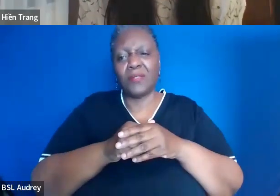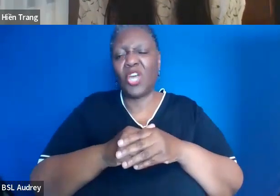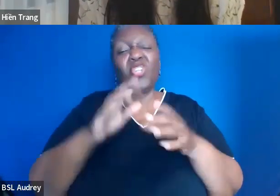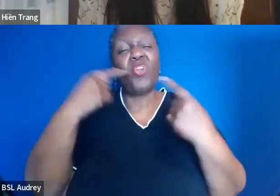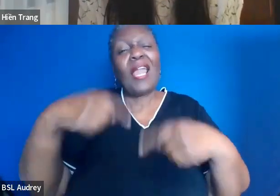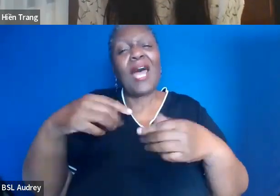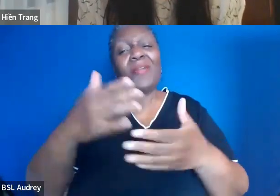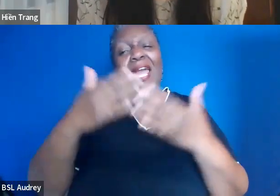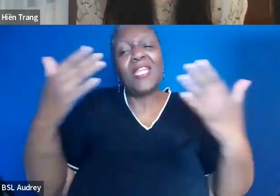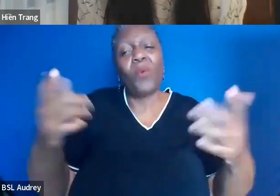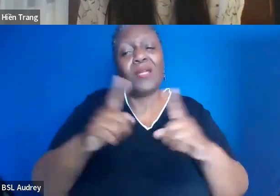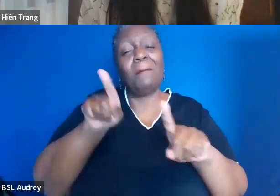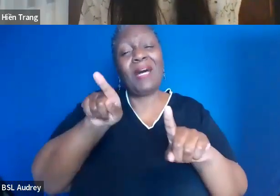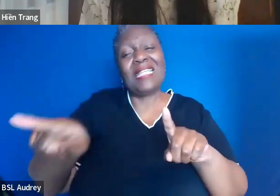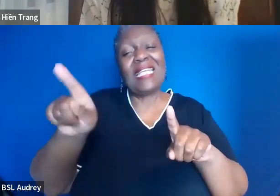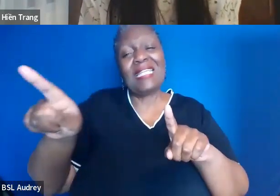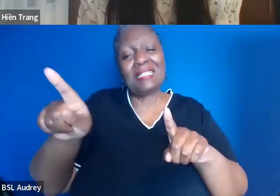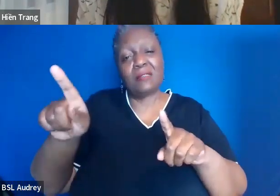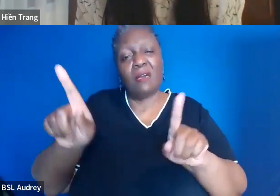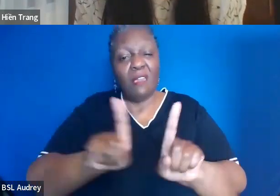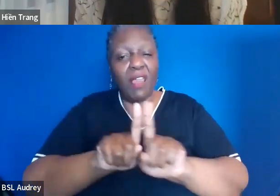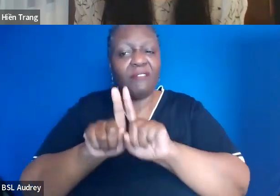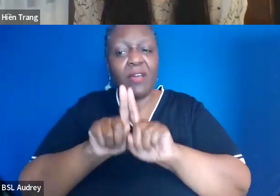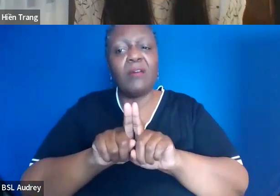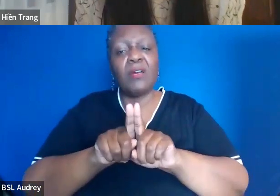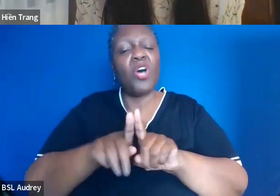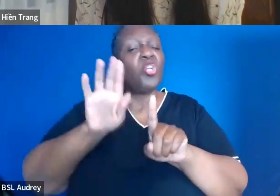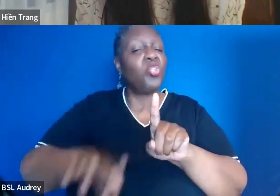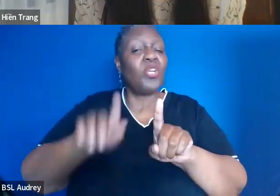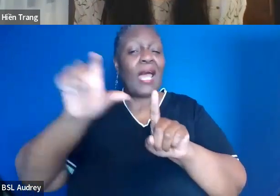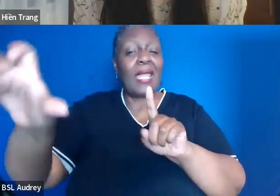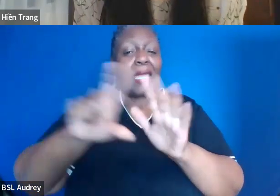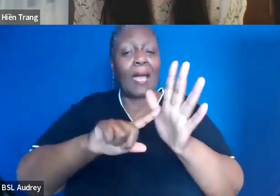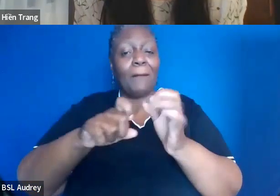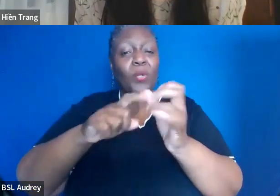not his lover, not a Cambodian monk, take a glimpse of them.